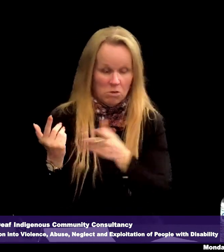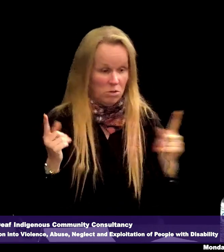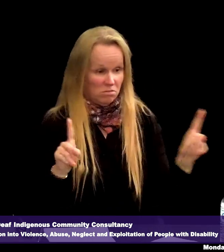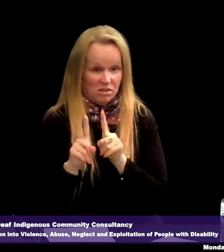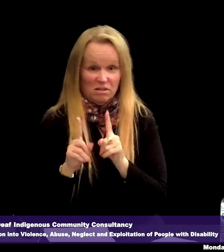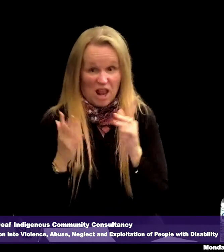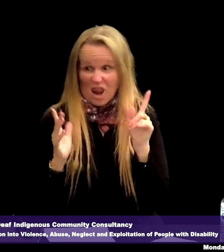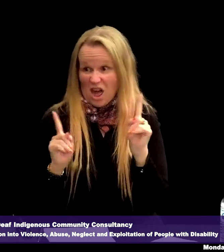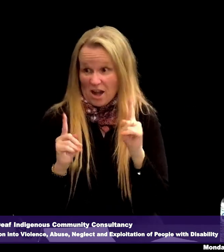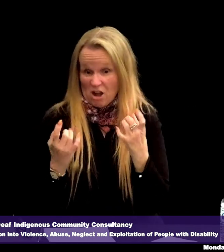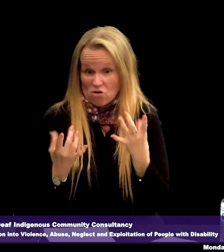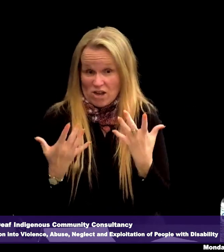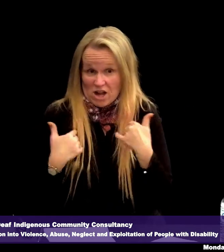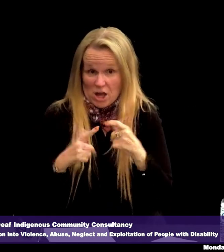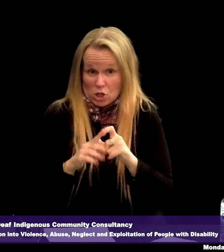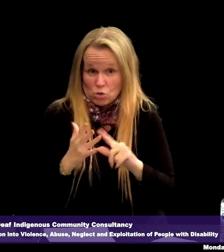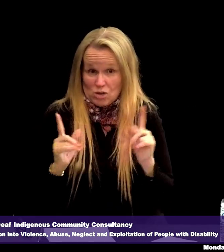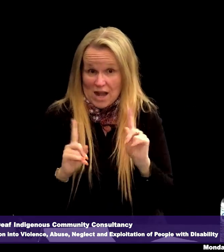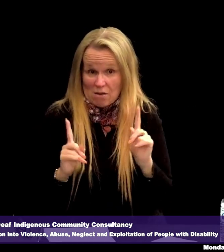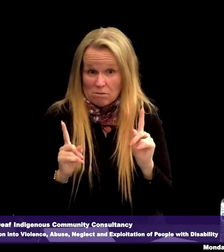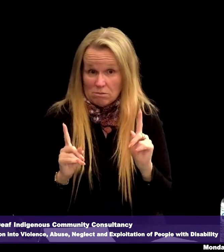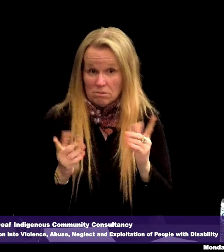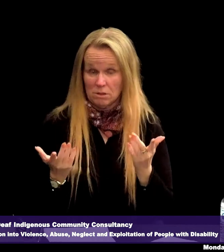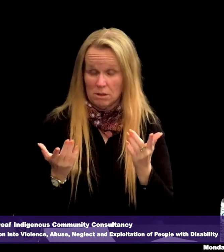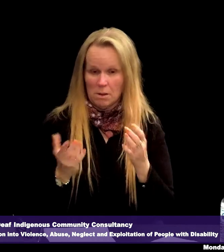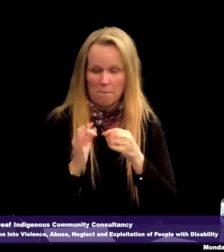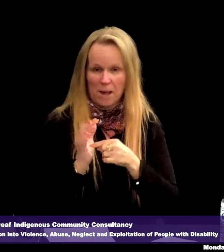context could be paired up with them. That's what I currently do.